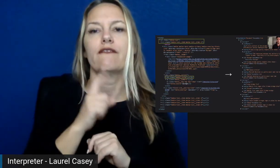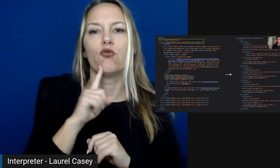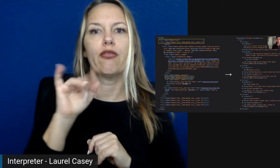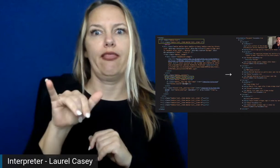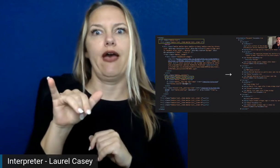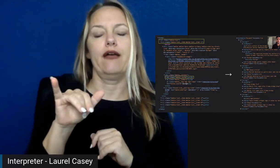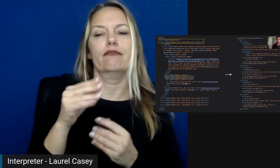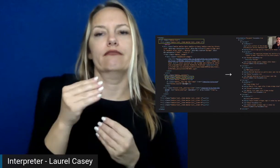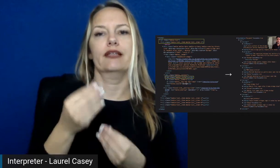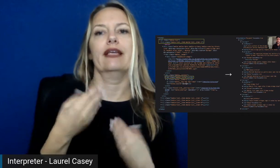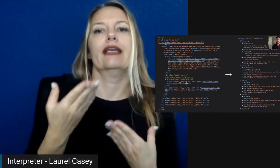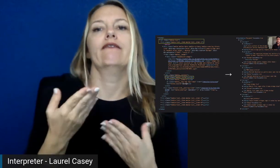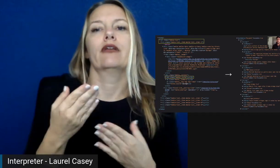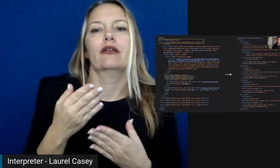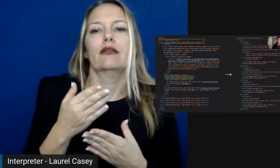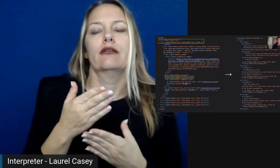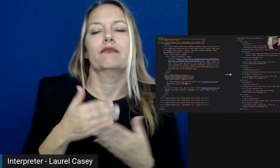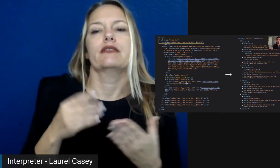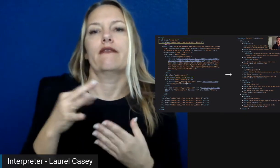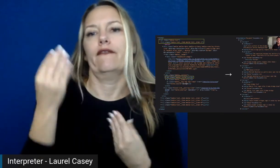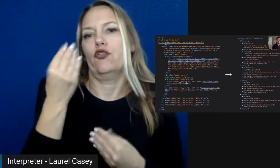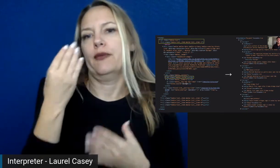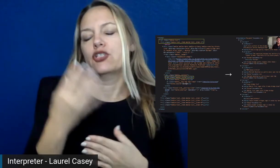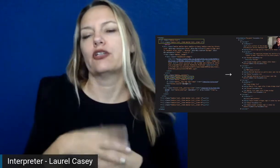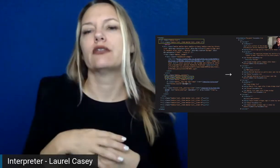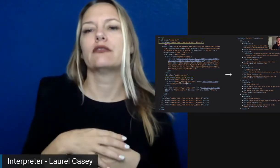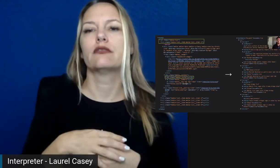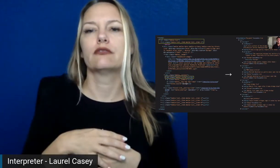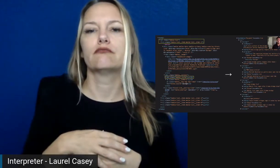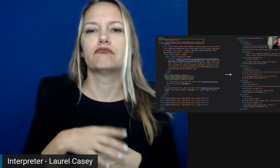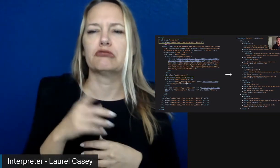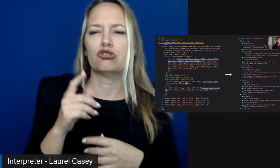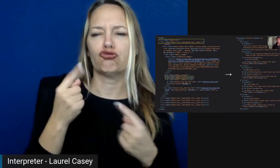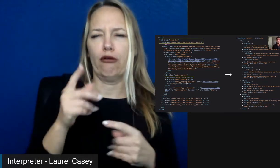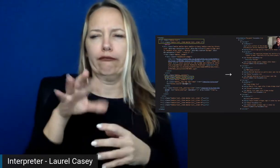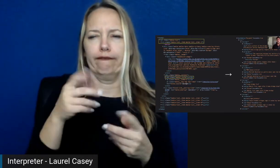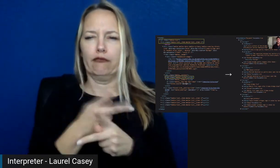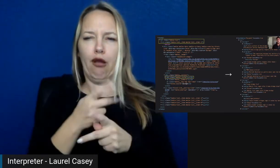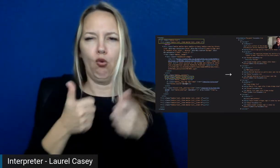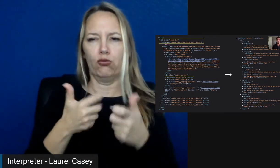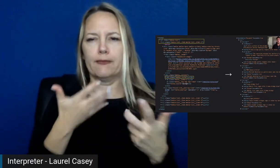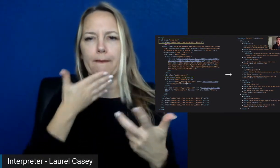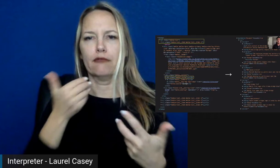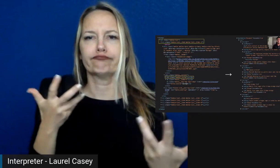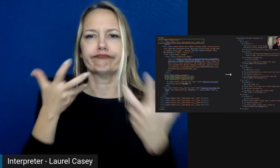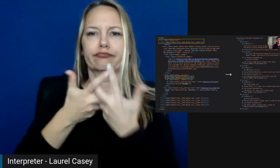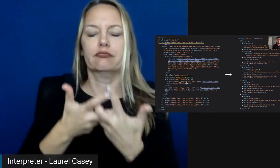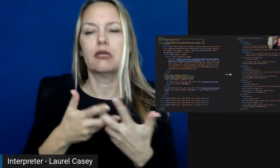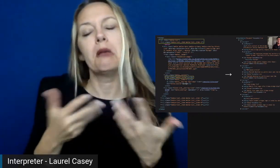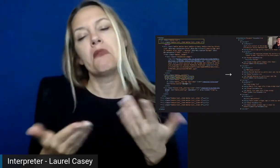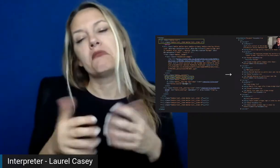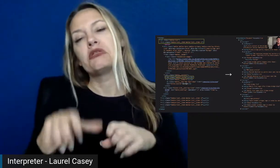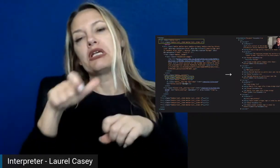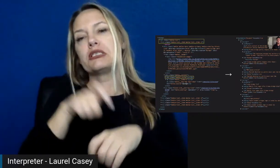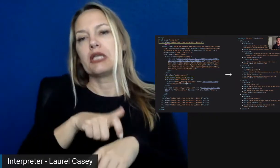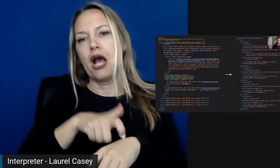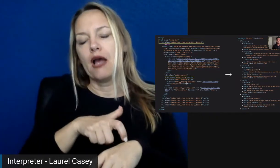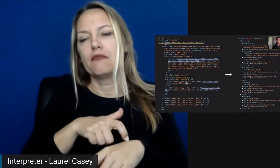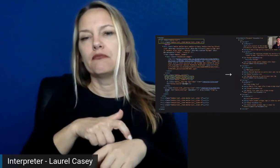that I'm trying to render, which HTML tag is best suited for that. And it might take some time in the initial stage.